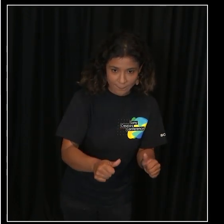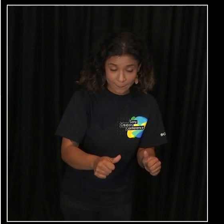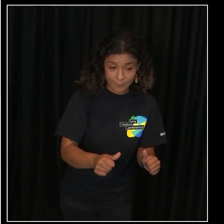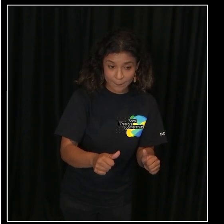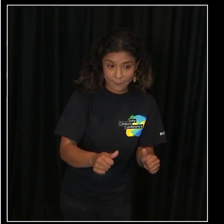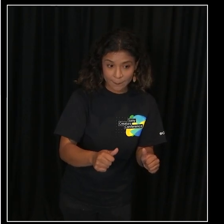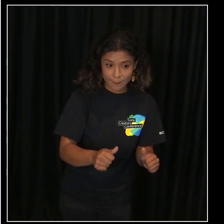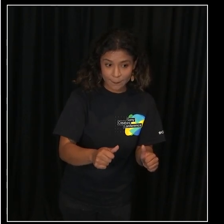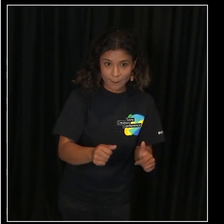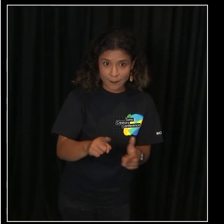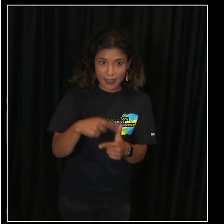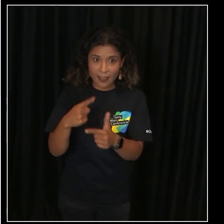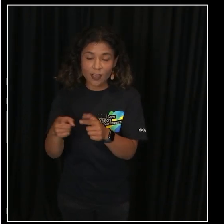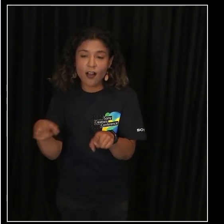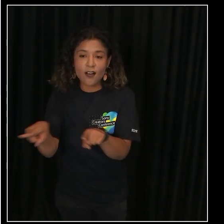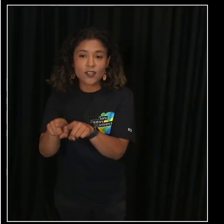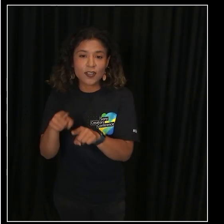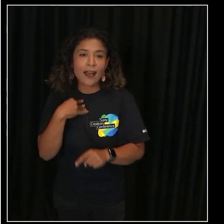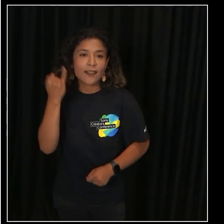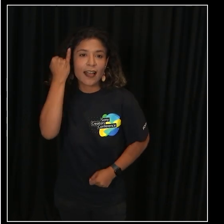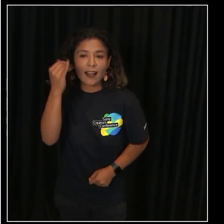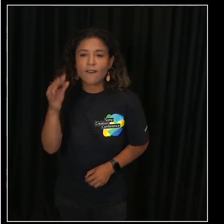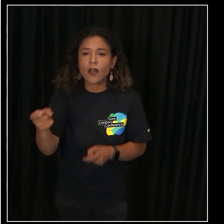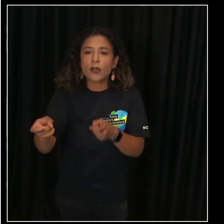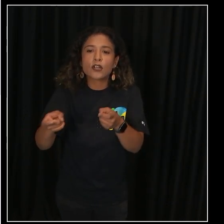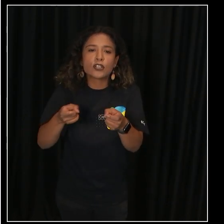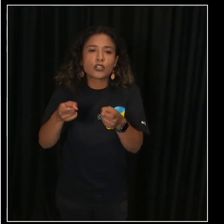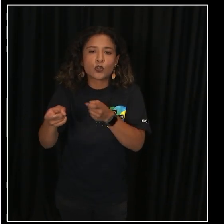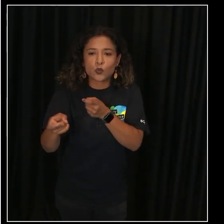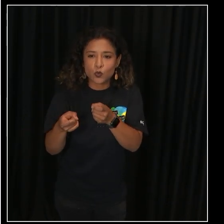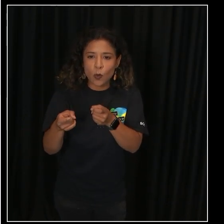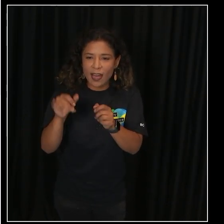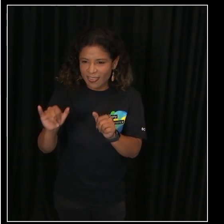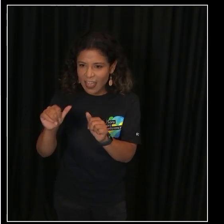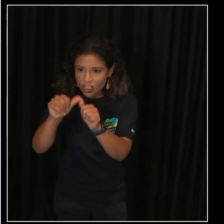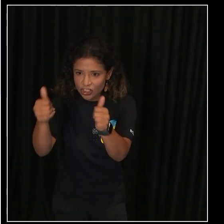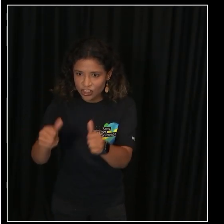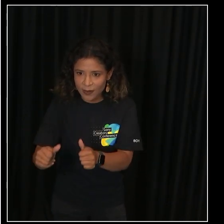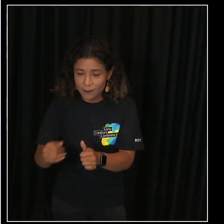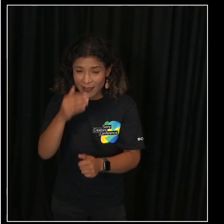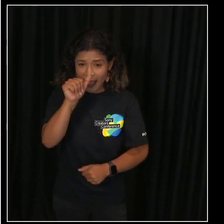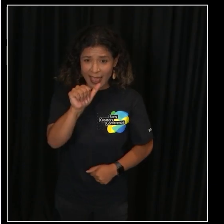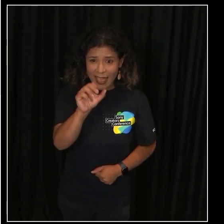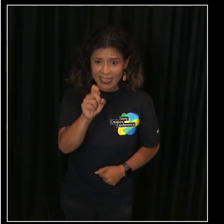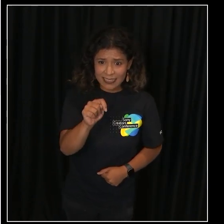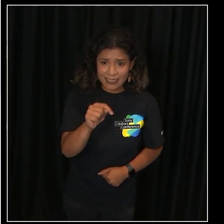And then there's also this idea of controlling the shape because these aren't just assets that can live in isolation,